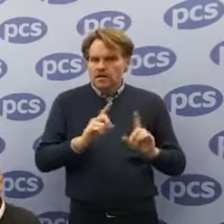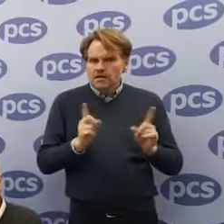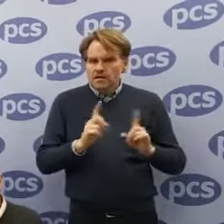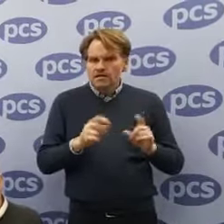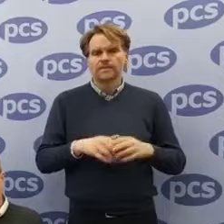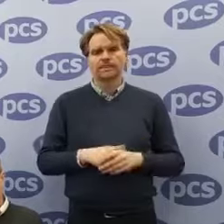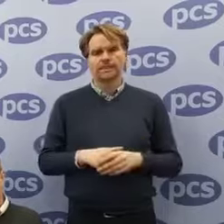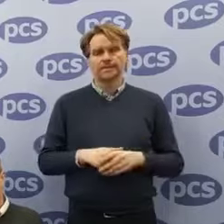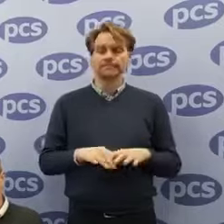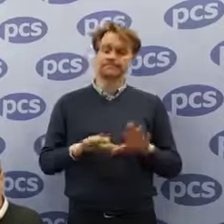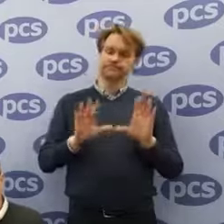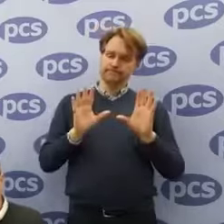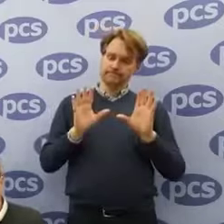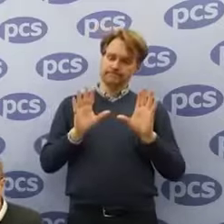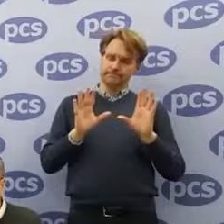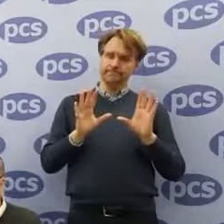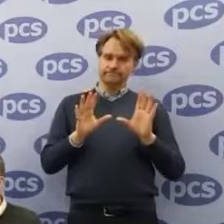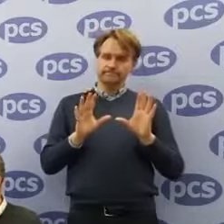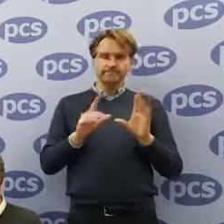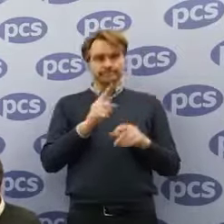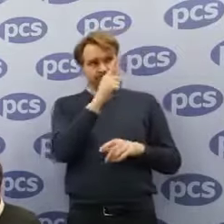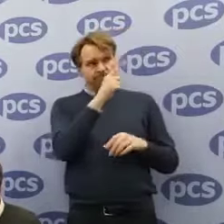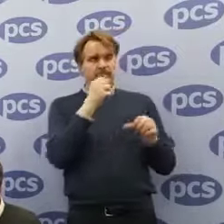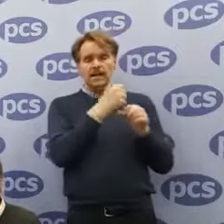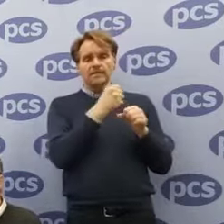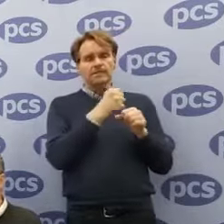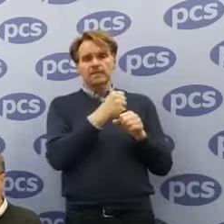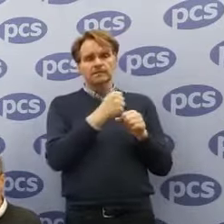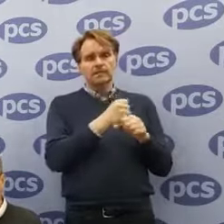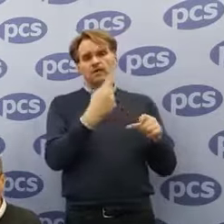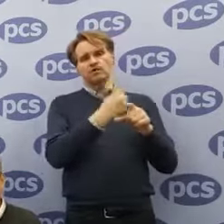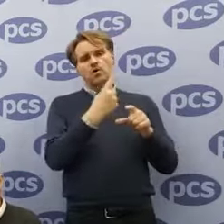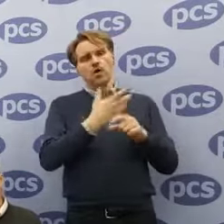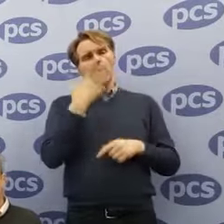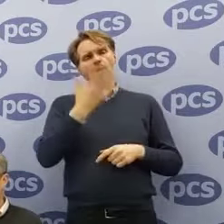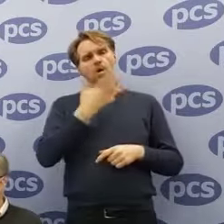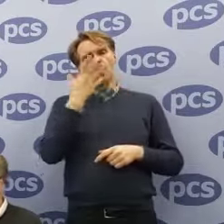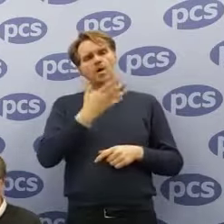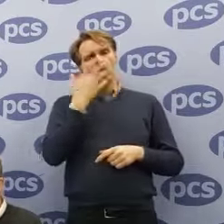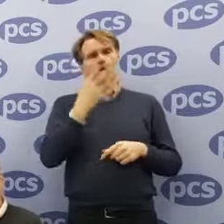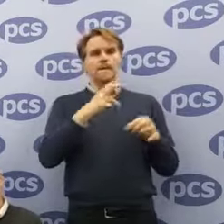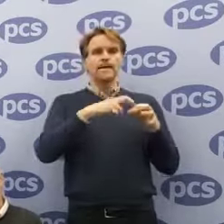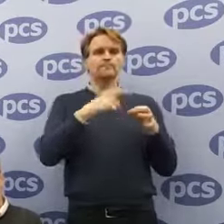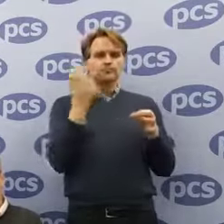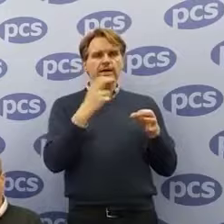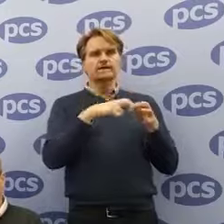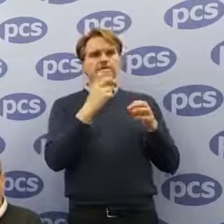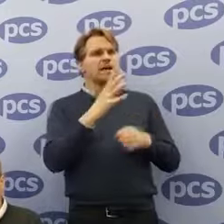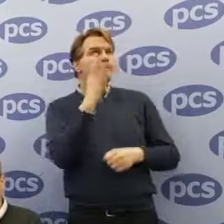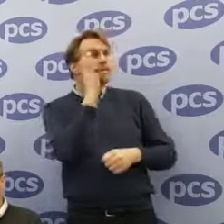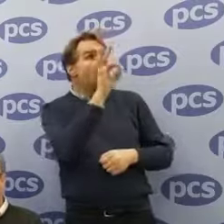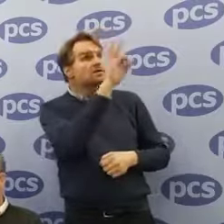like anybody watching this we're probably all Brexit-ed it out, it means that you know whatever the question the answer's Brexit and obviously the